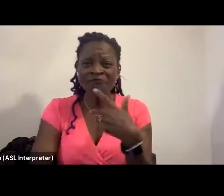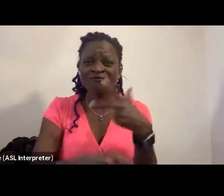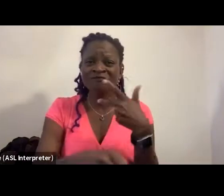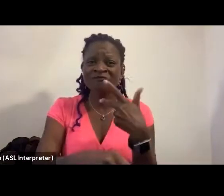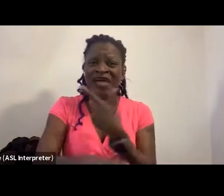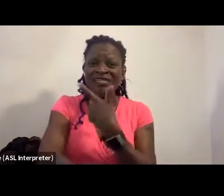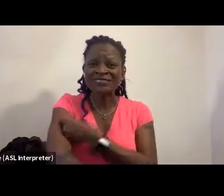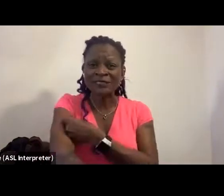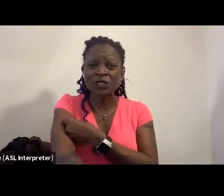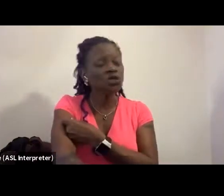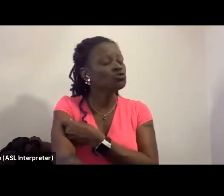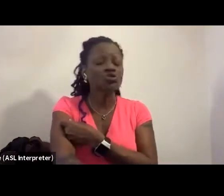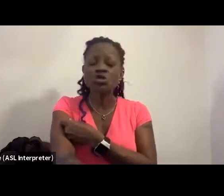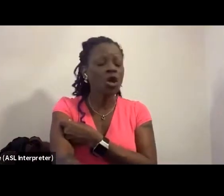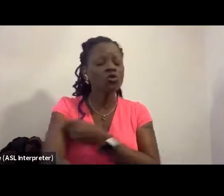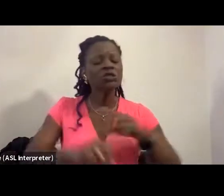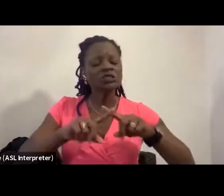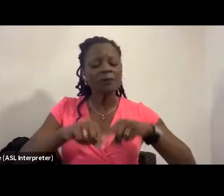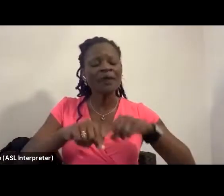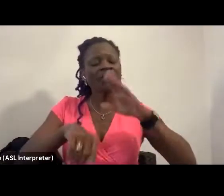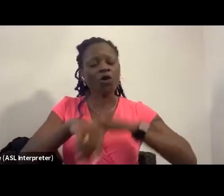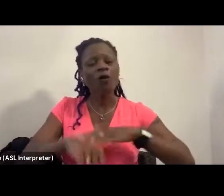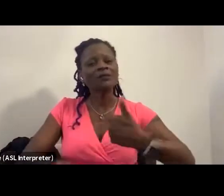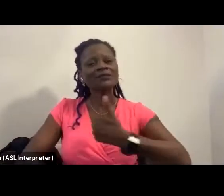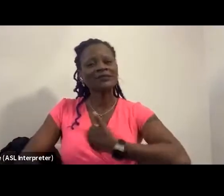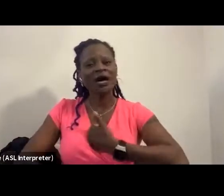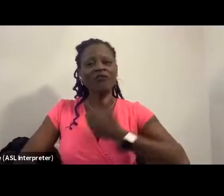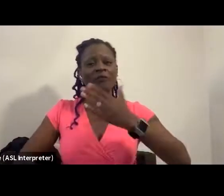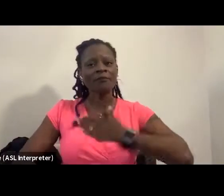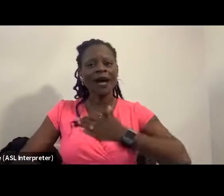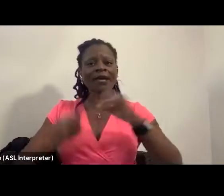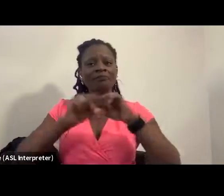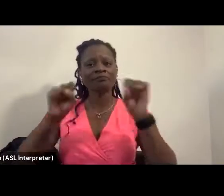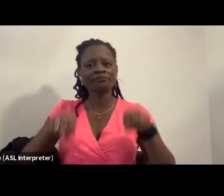own immune system to address any infection of no frost.